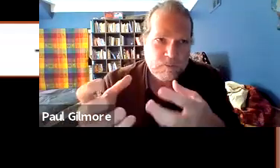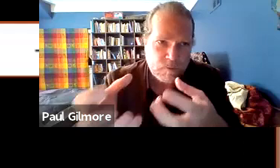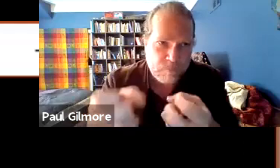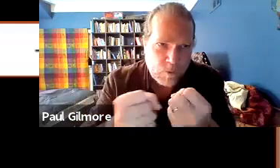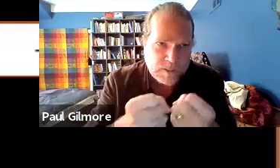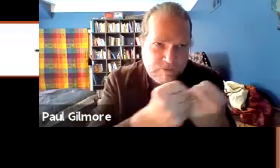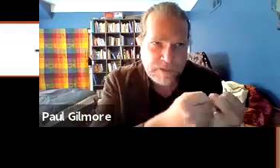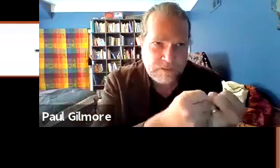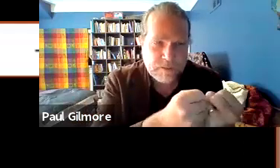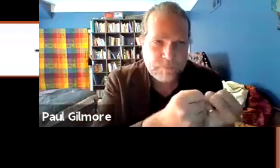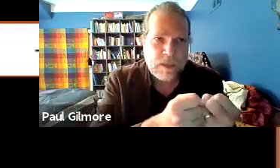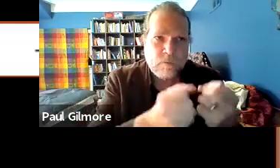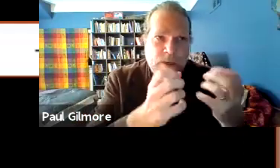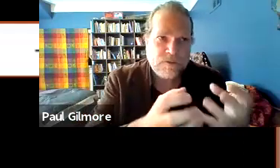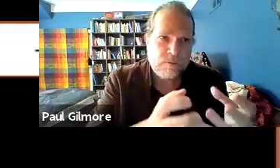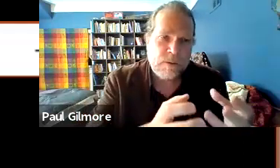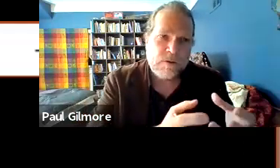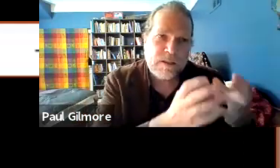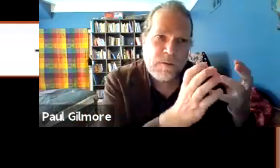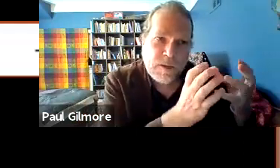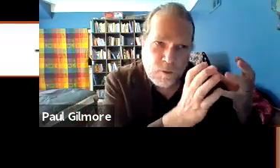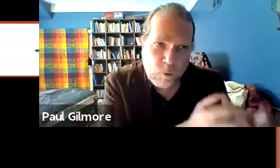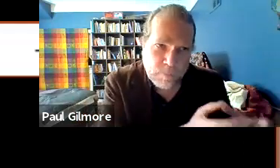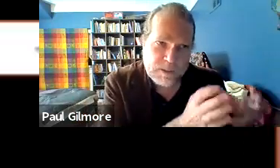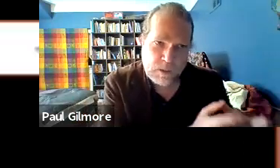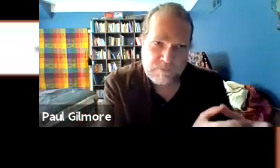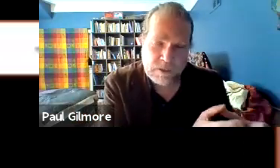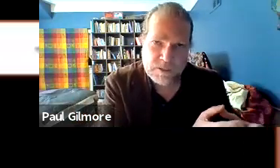need to really work to fight them, we have to remember that a an enormous part of our